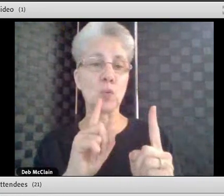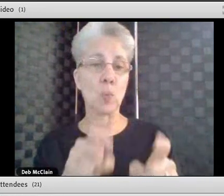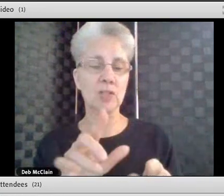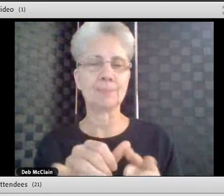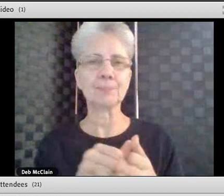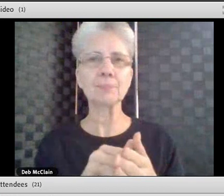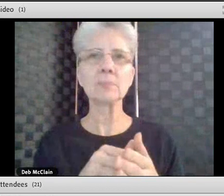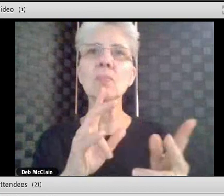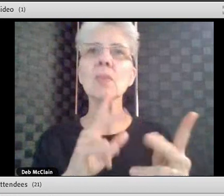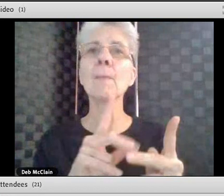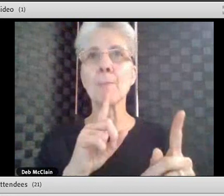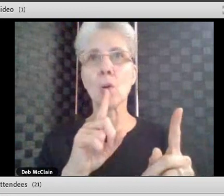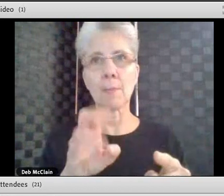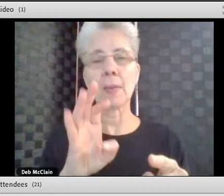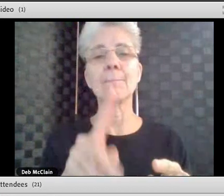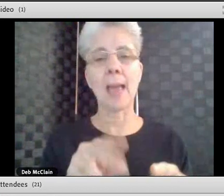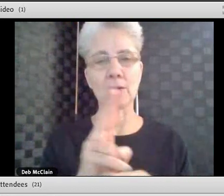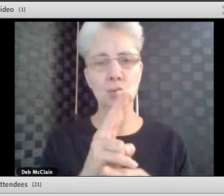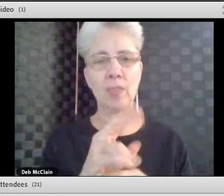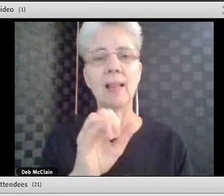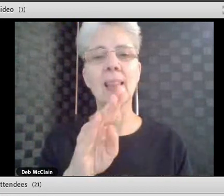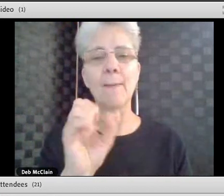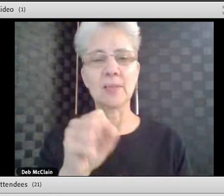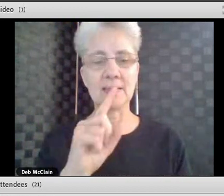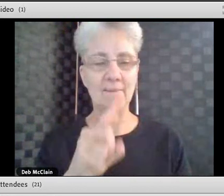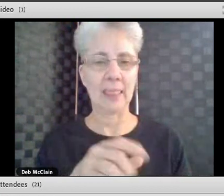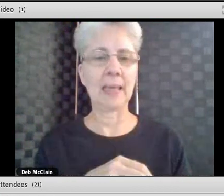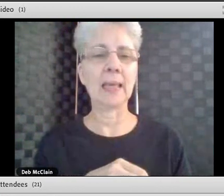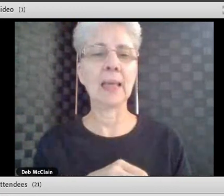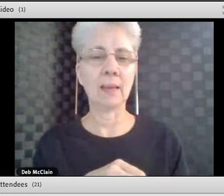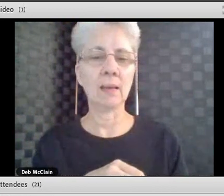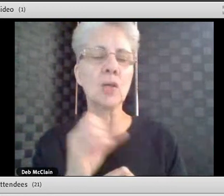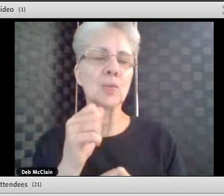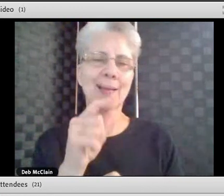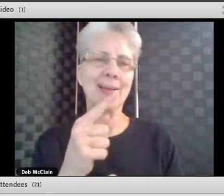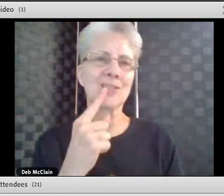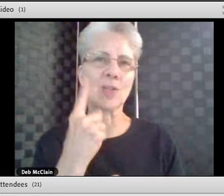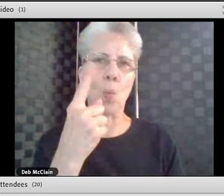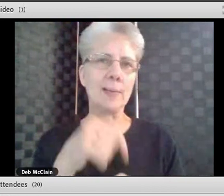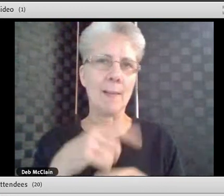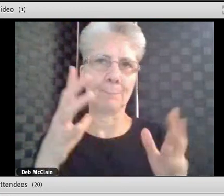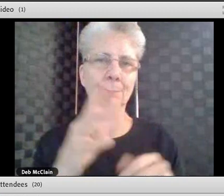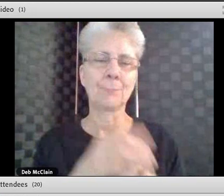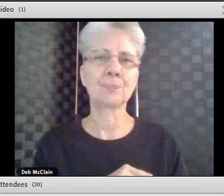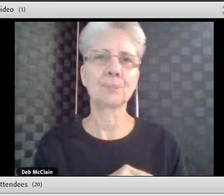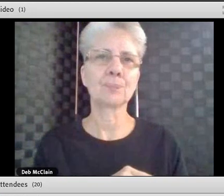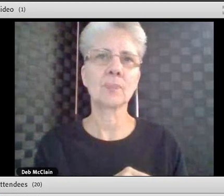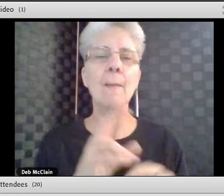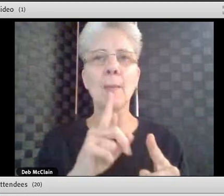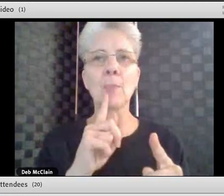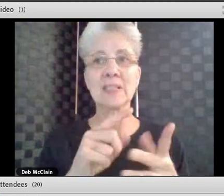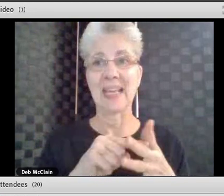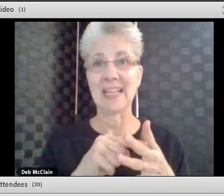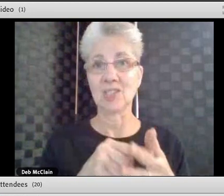Okay, let me answer your first question. So people are coming back to these labs, definitely, so it's not just a one-off.